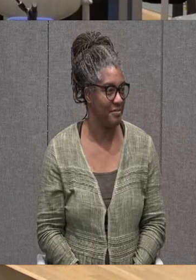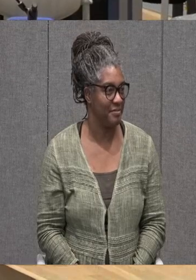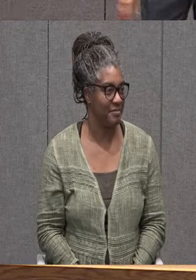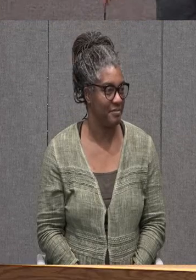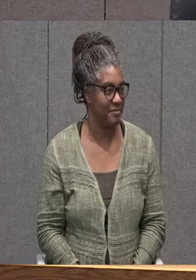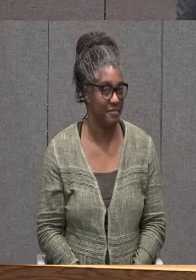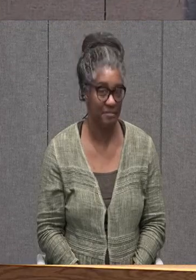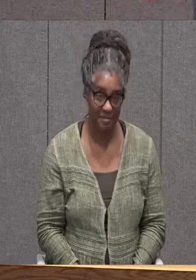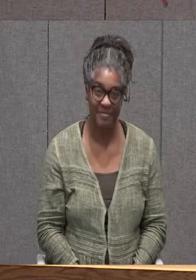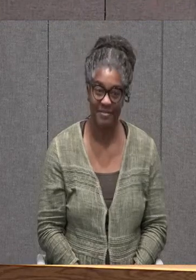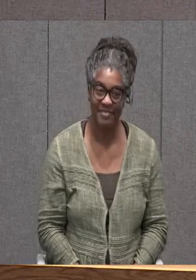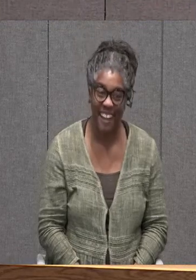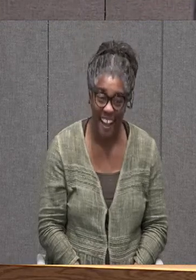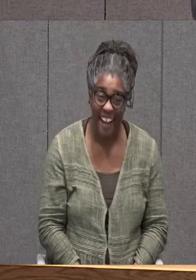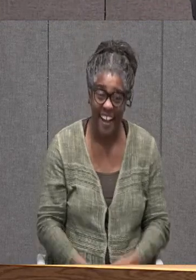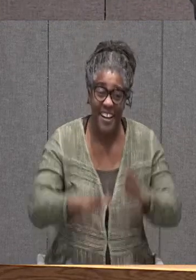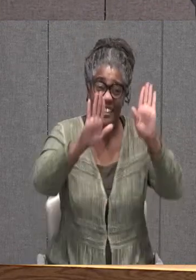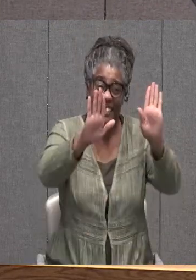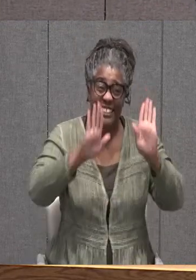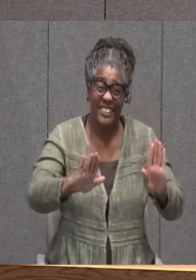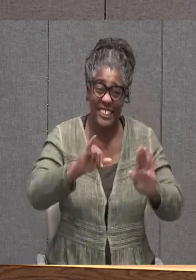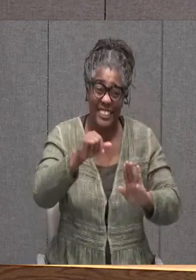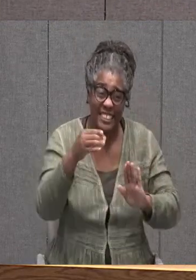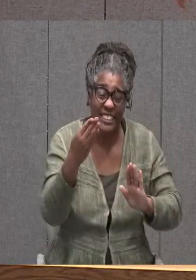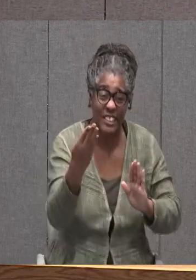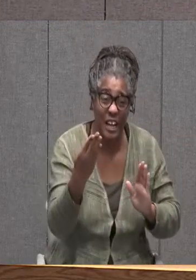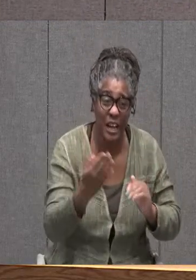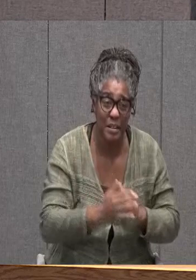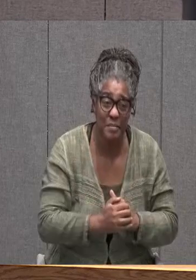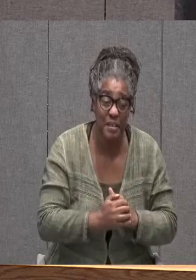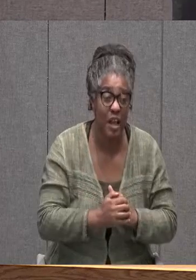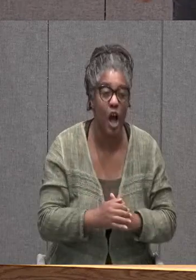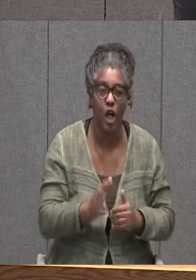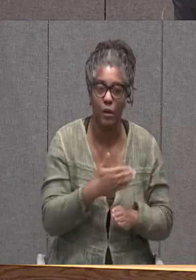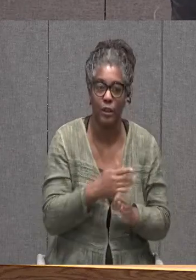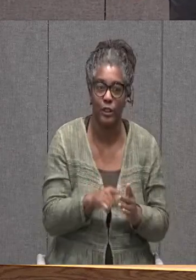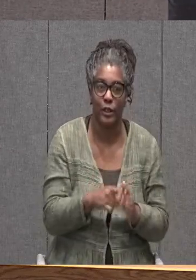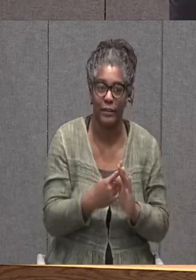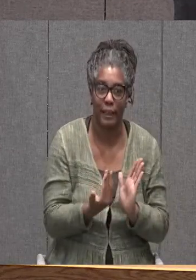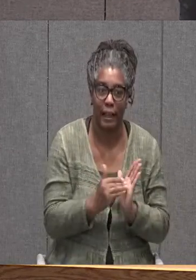Great job, everybody. (clapping) Ladies and gentlemen, this is Mambo No.5